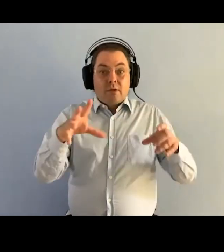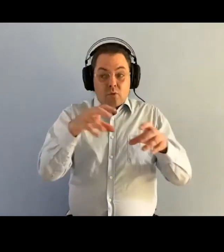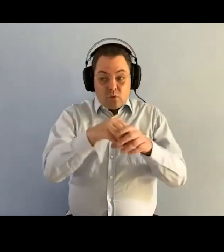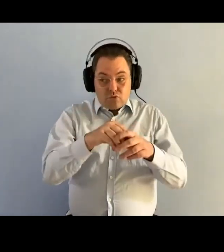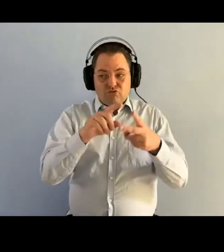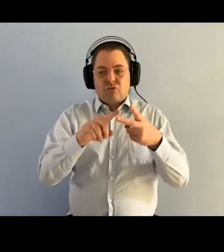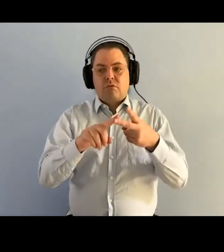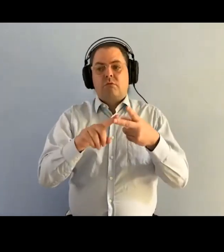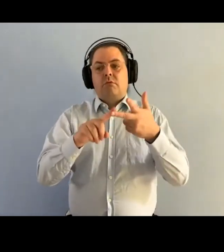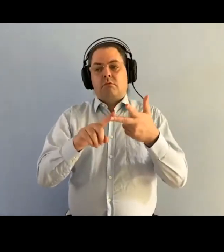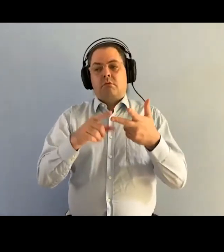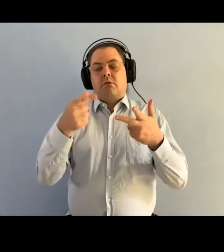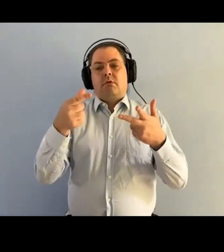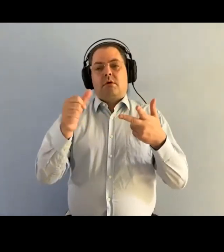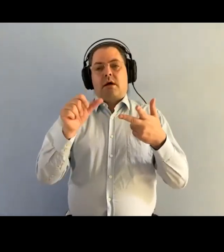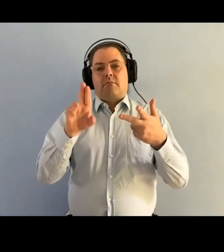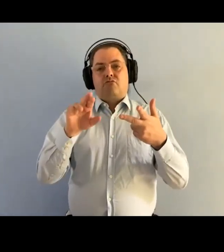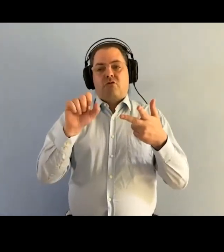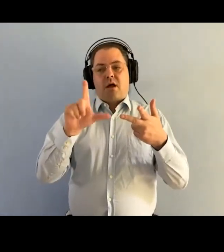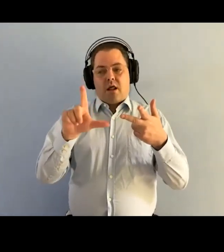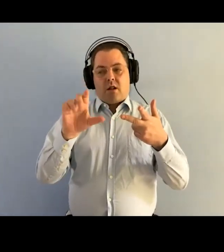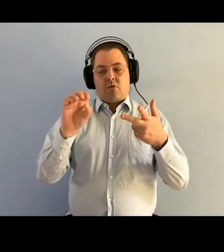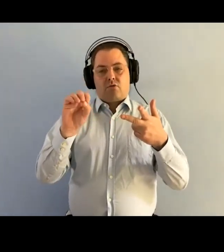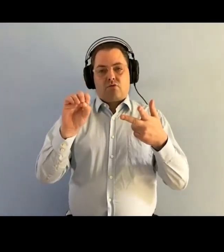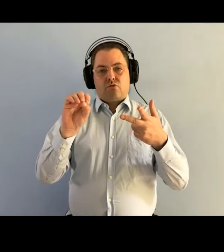humanity and cloaks and Gabriel Soto director of which